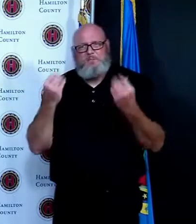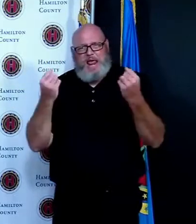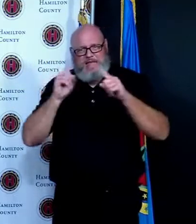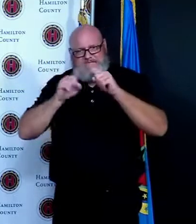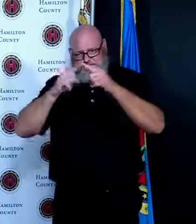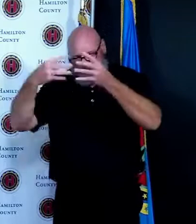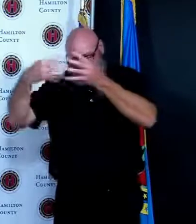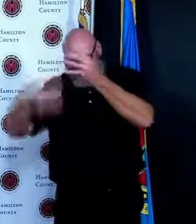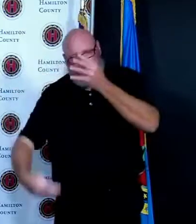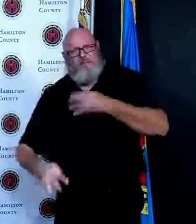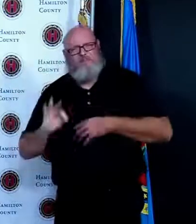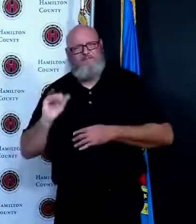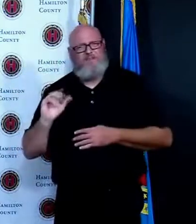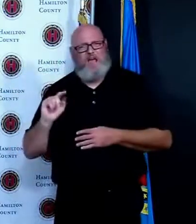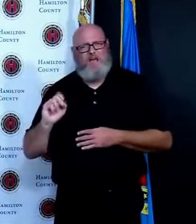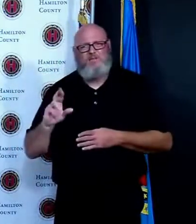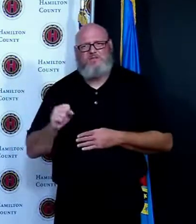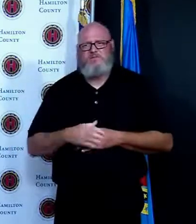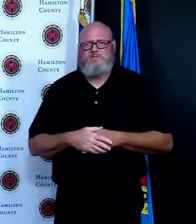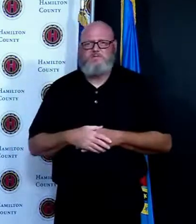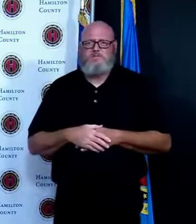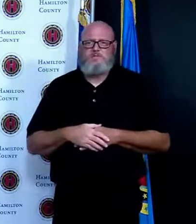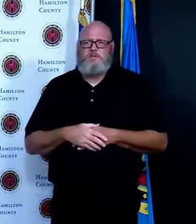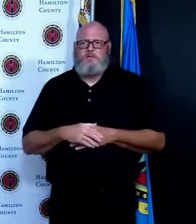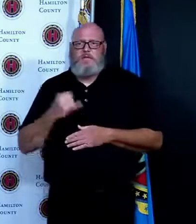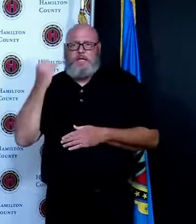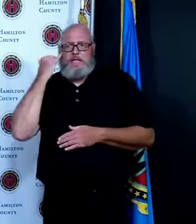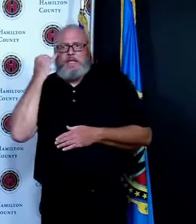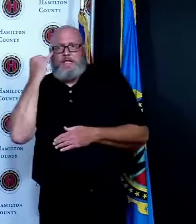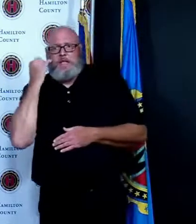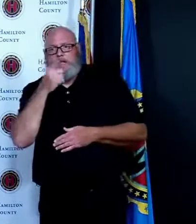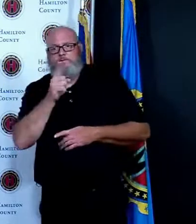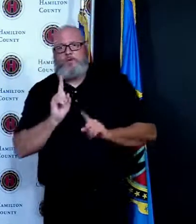of our test sites and you might need some social services assistance depending on your test result